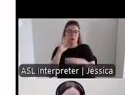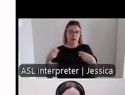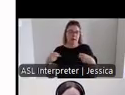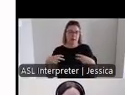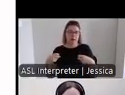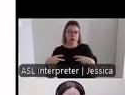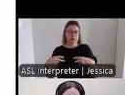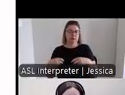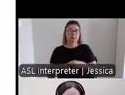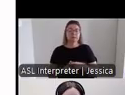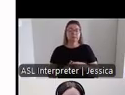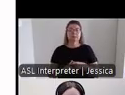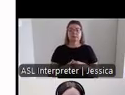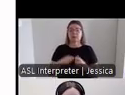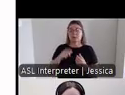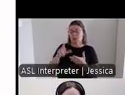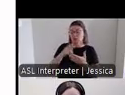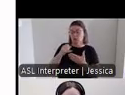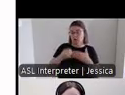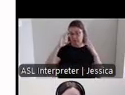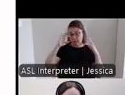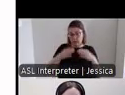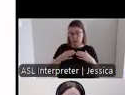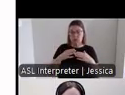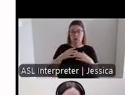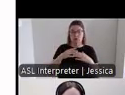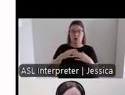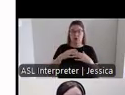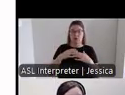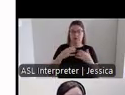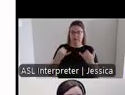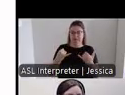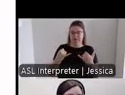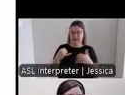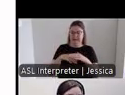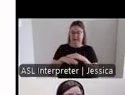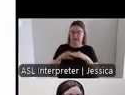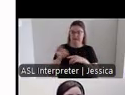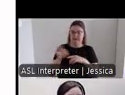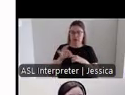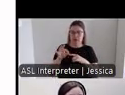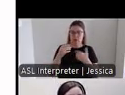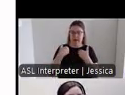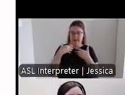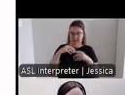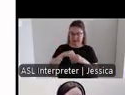Our project group chose to focus on relevant accessibility functions present within our video database collection,